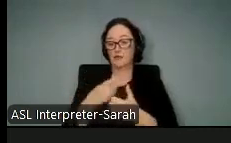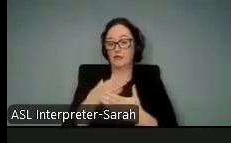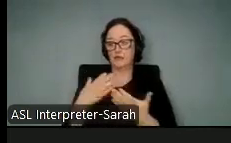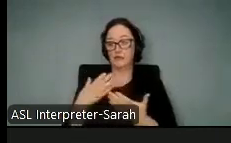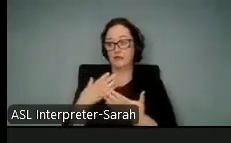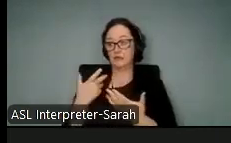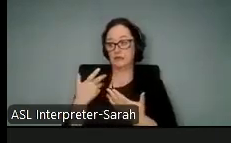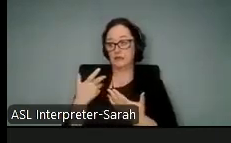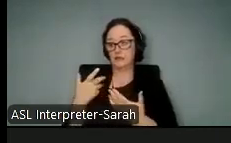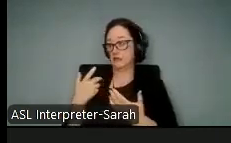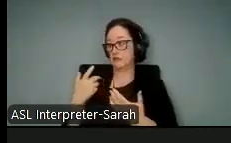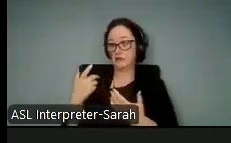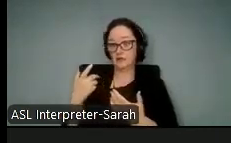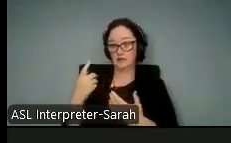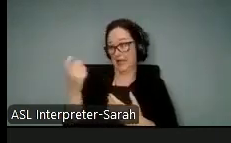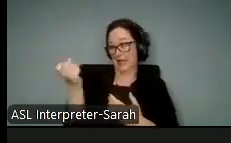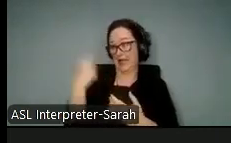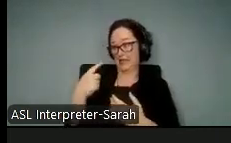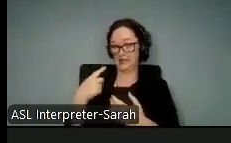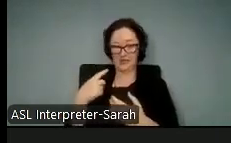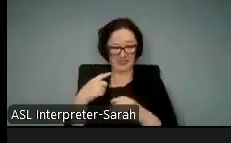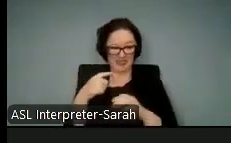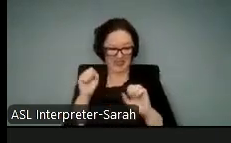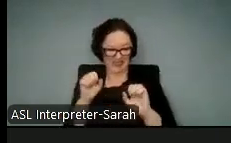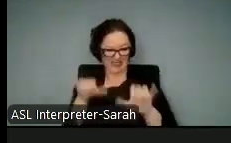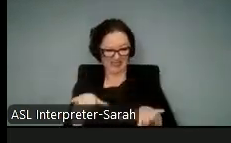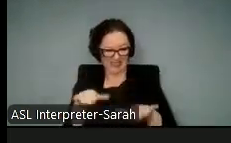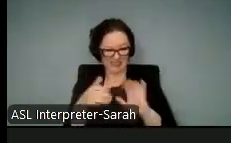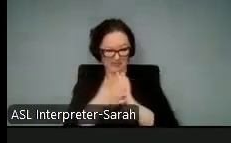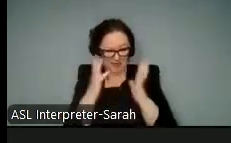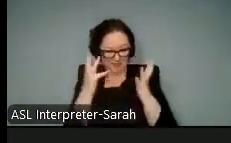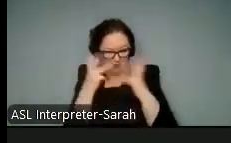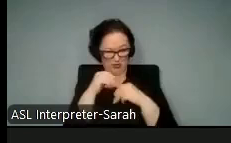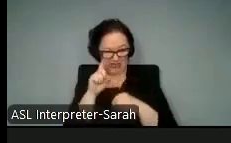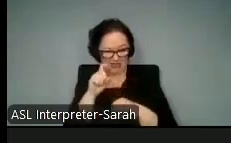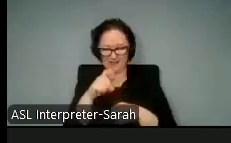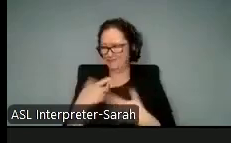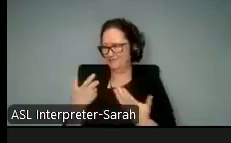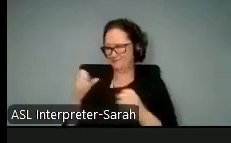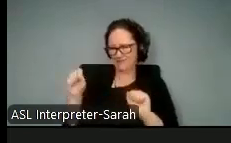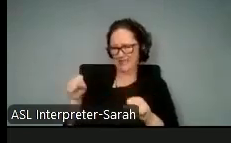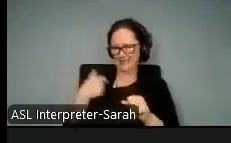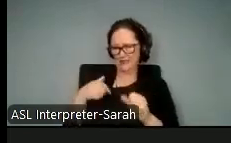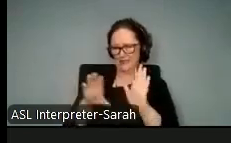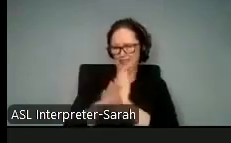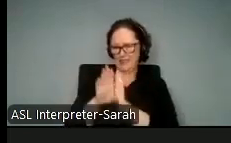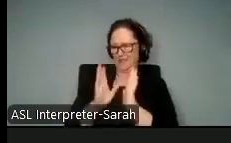Yeah, of course it can, like come on. We're developers, we can do anything. We can add detail